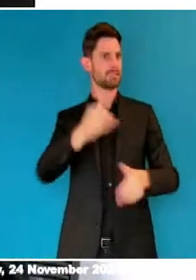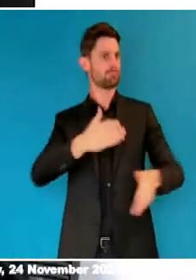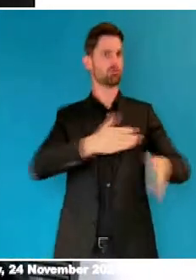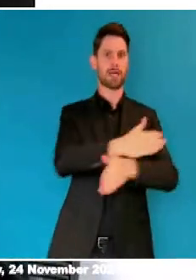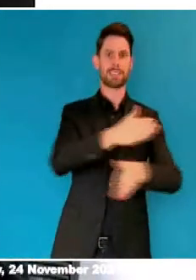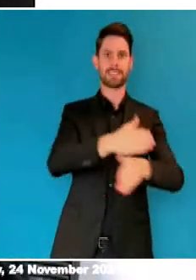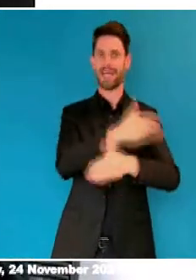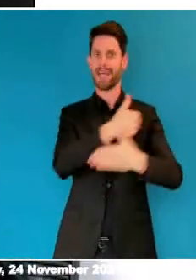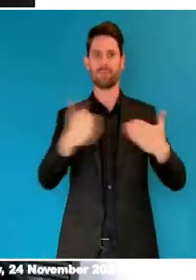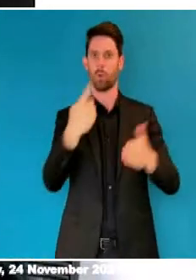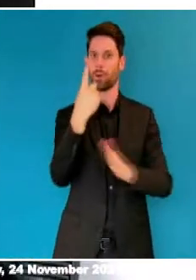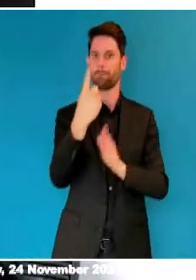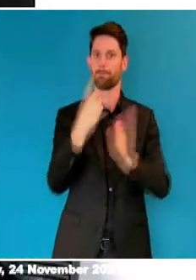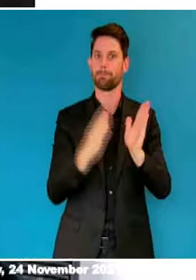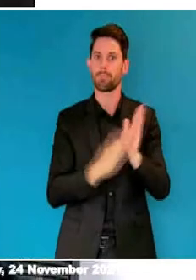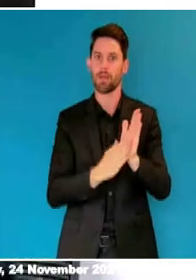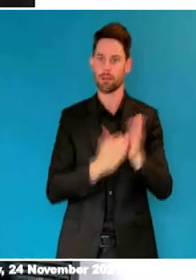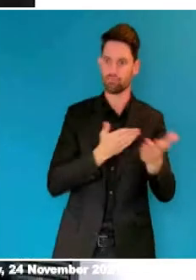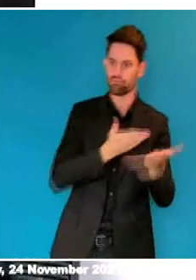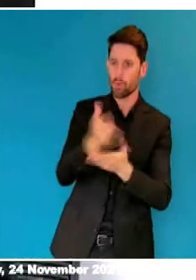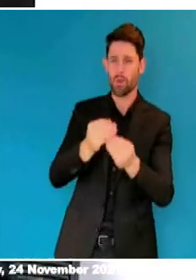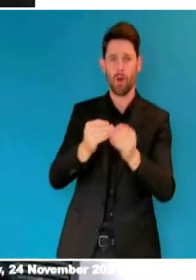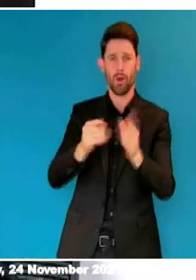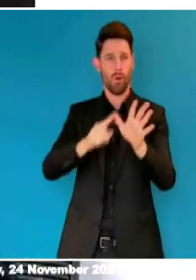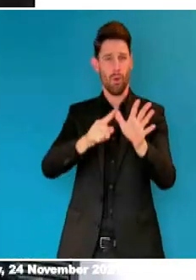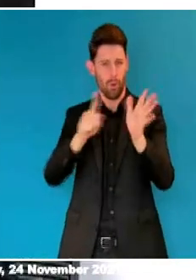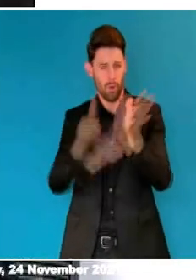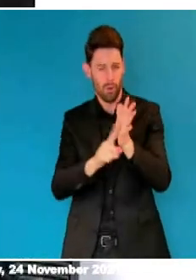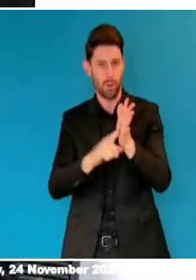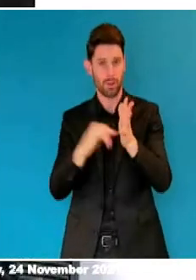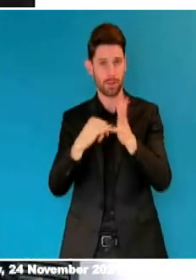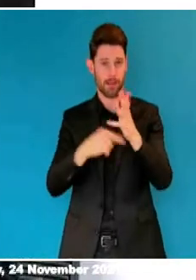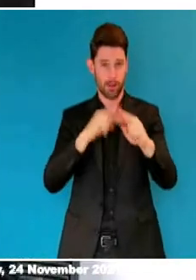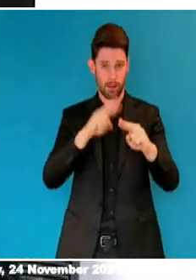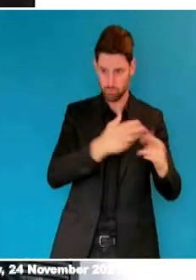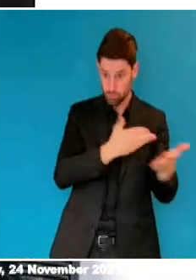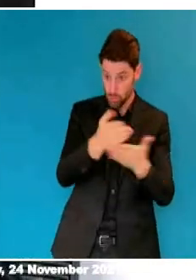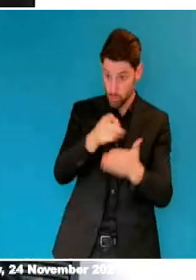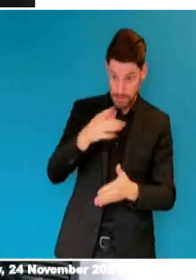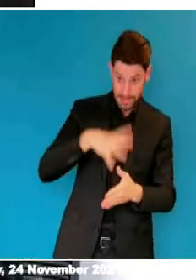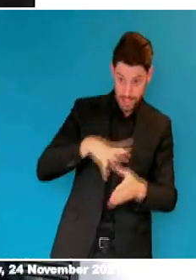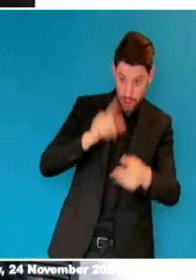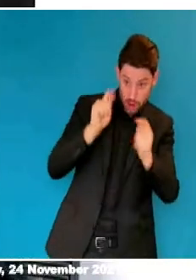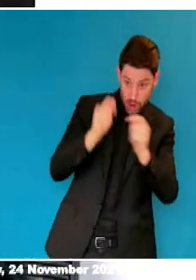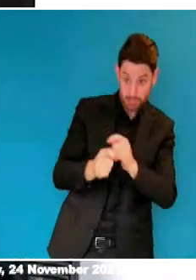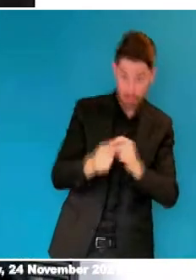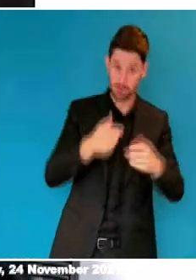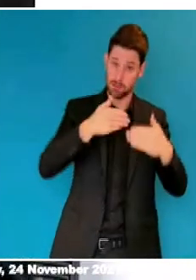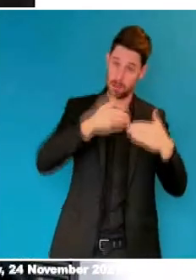conversation with every team member about whether they need an adjustment, if you made